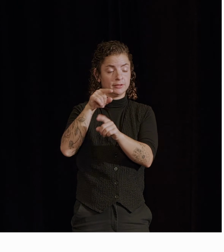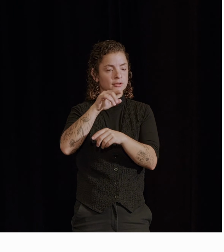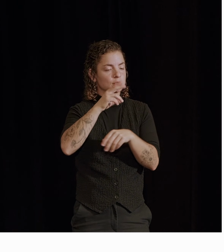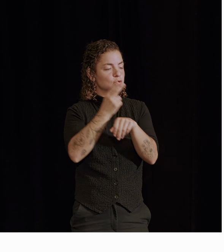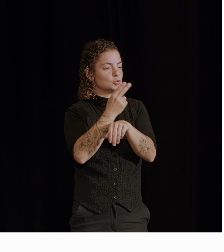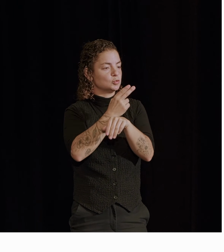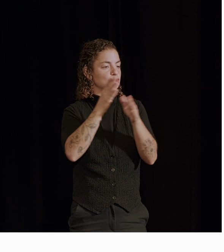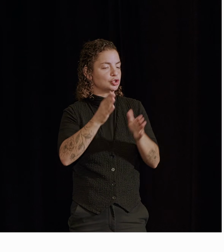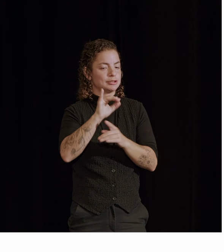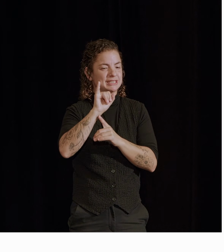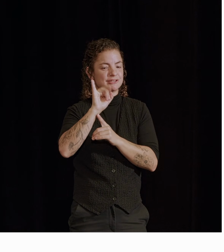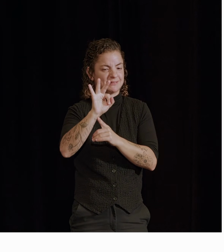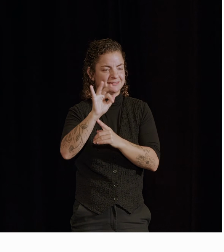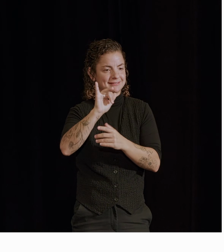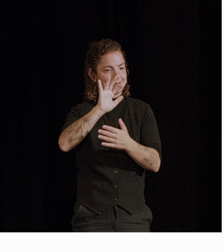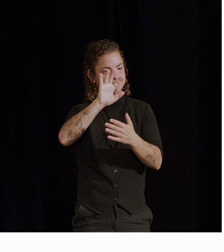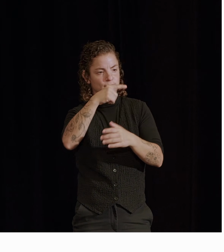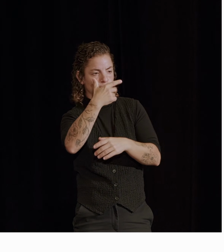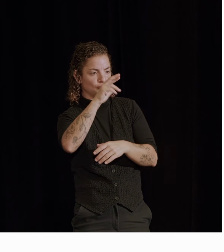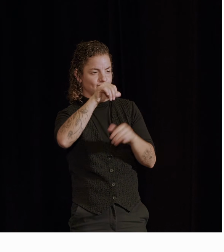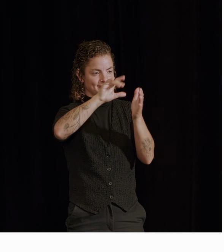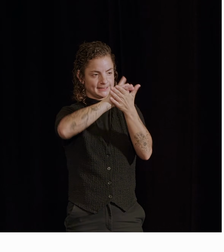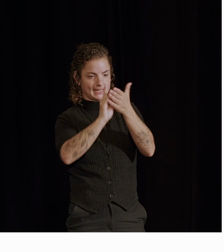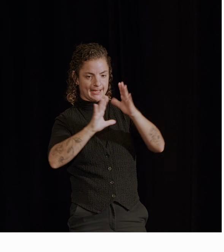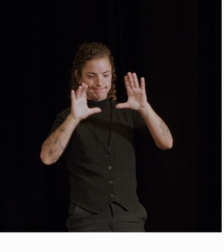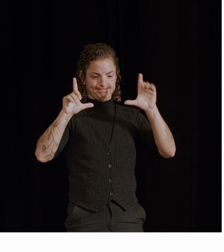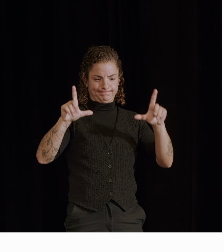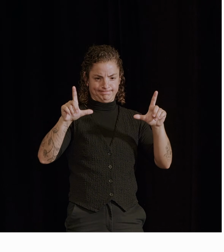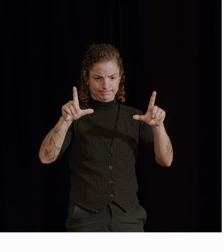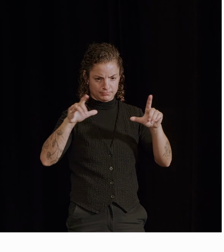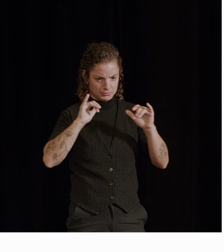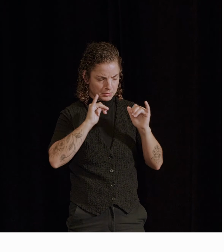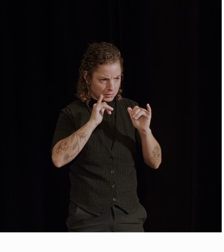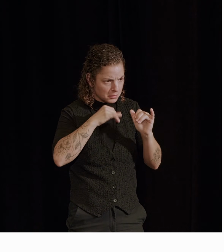because a speech synthesizer can translate a string of text into speech.